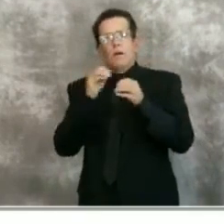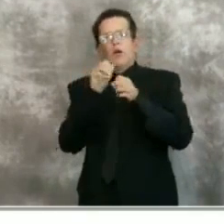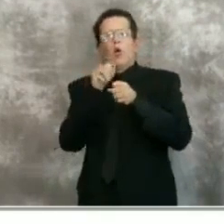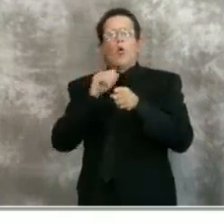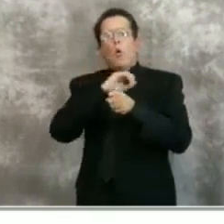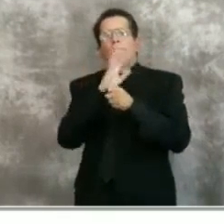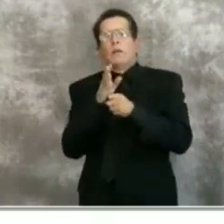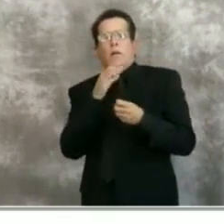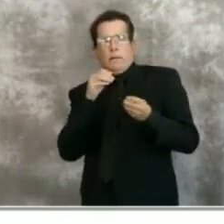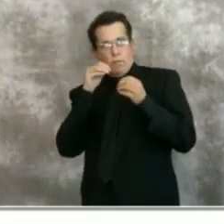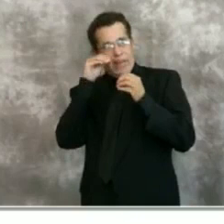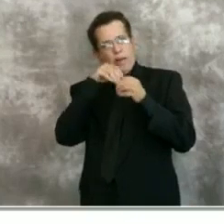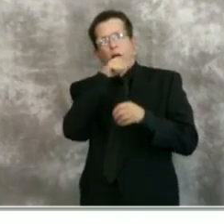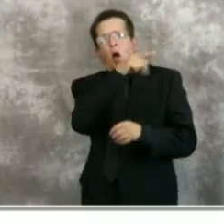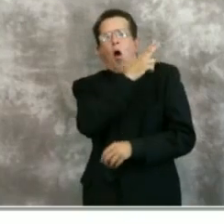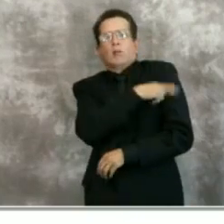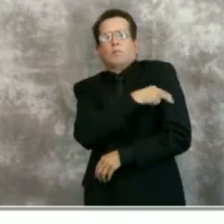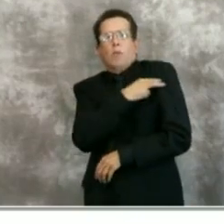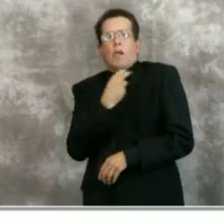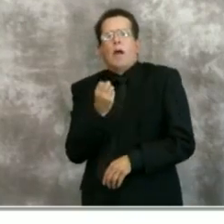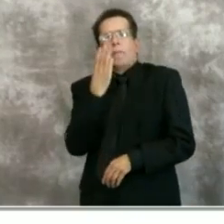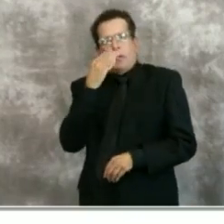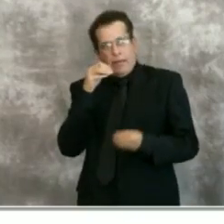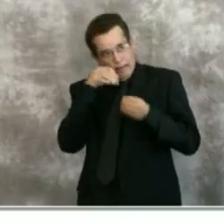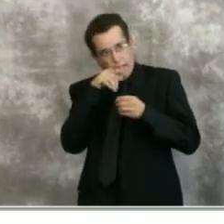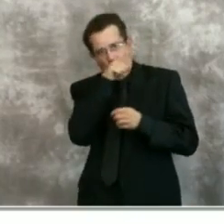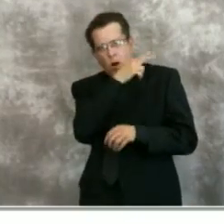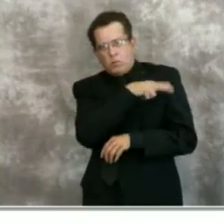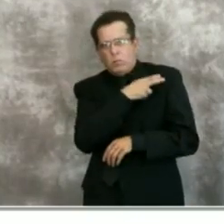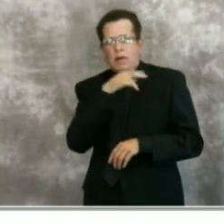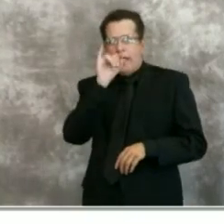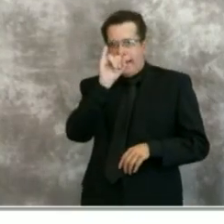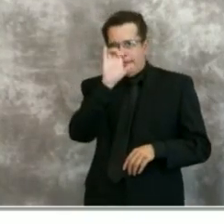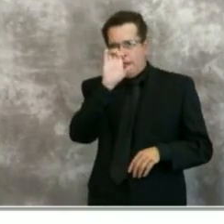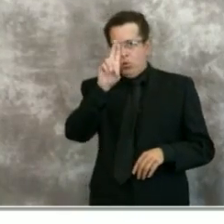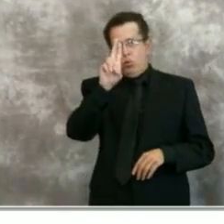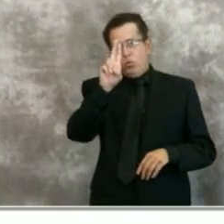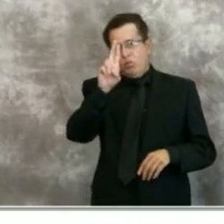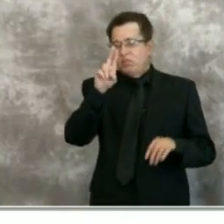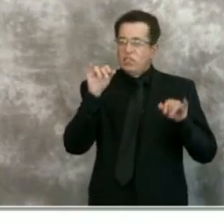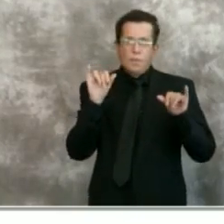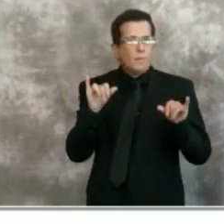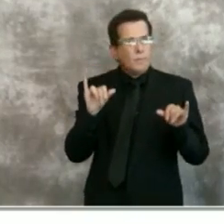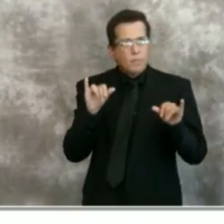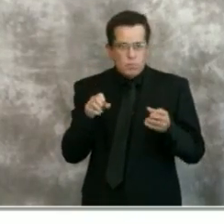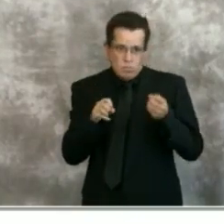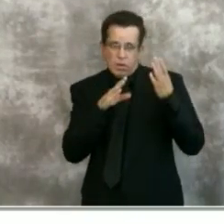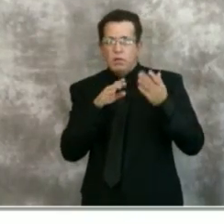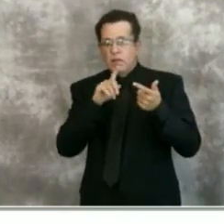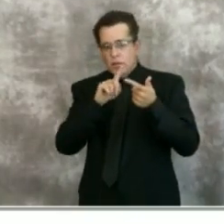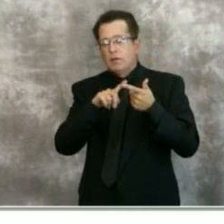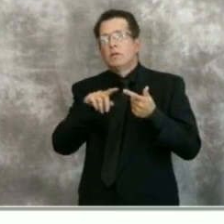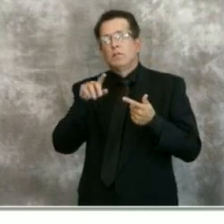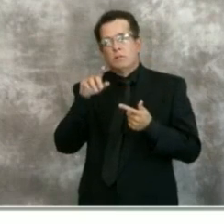WHERE IT WAS WHEN WE WERE IN COMPLIANCE WITH STATE MONITORING DATA. A COVID HOSPITALIZATIONS NOT A SIGNIFICANT CHANGE YESTERDAY